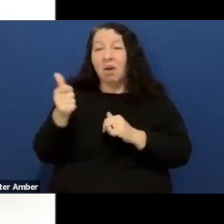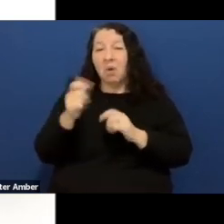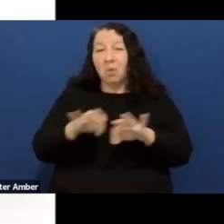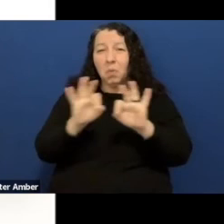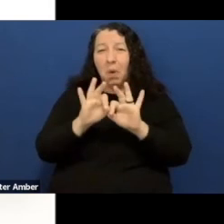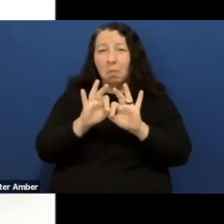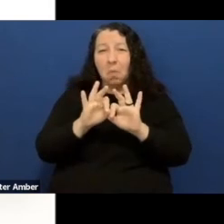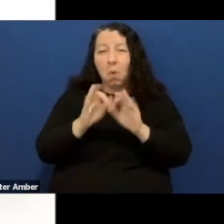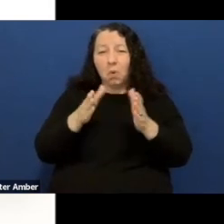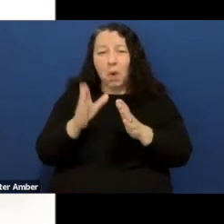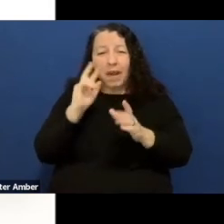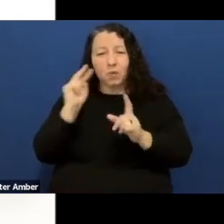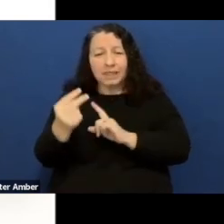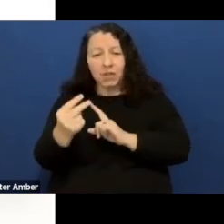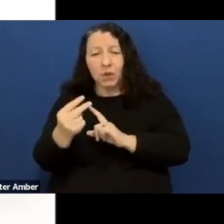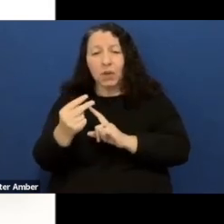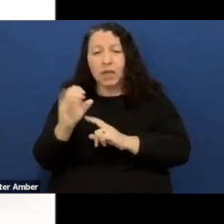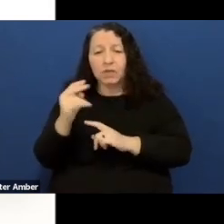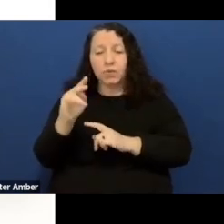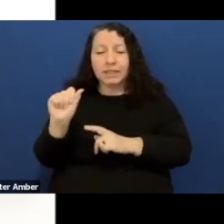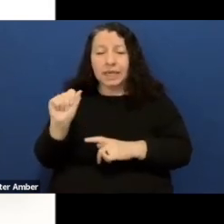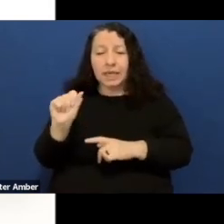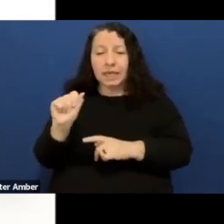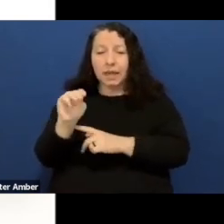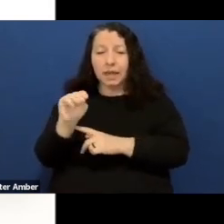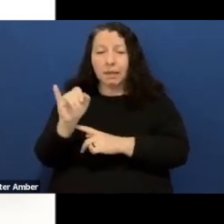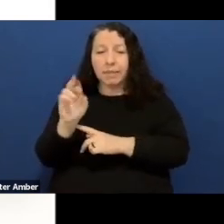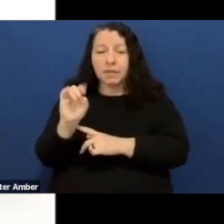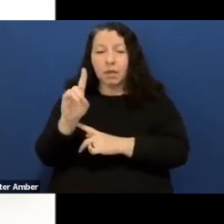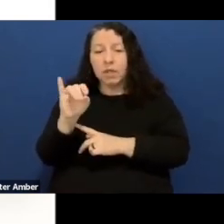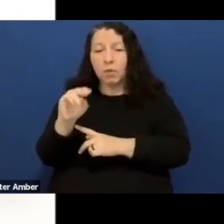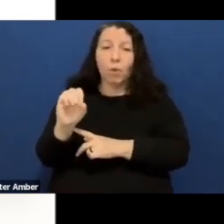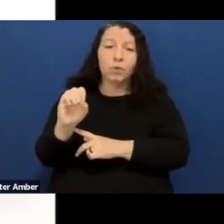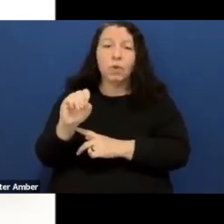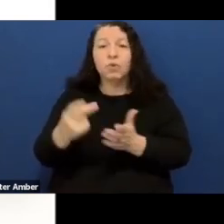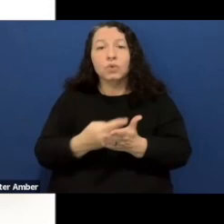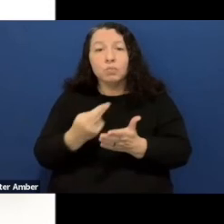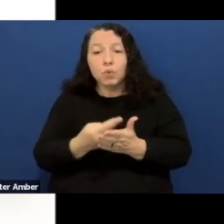this and another key framework is Christine Miserandino’s spoon theory. We